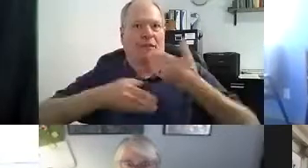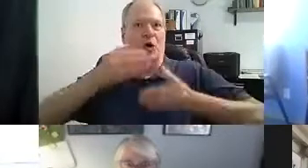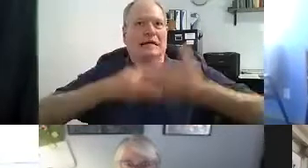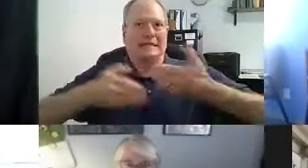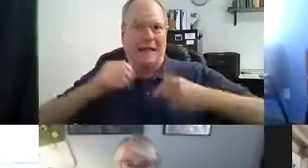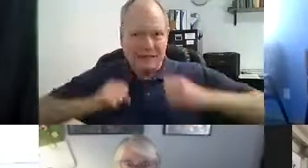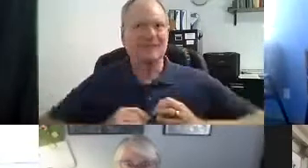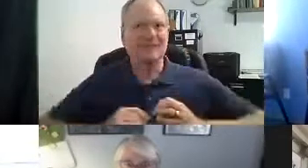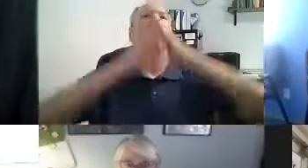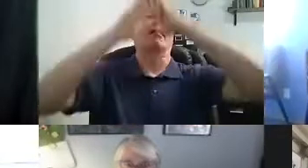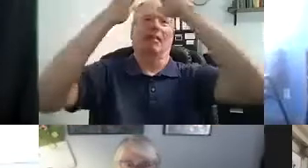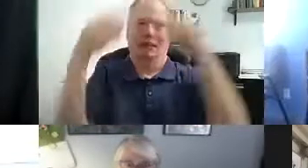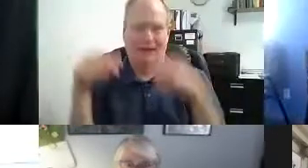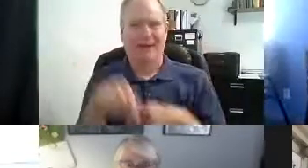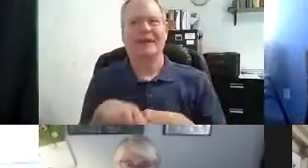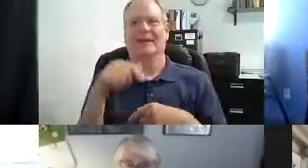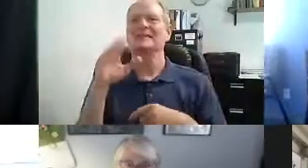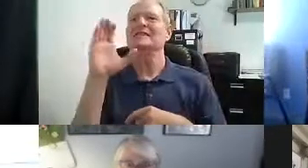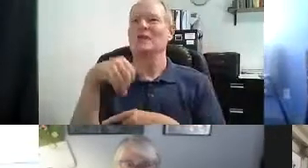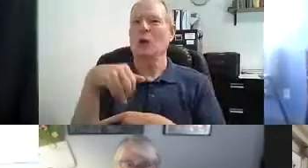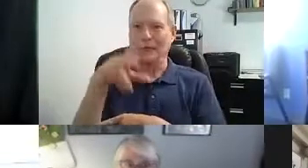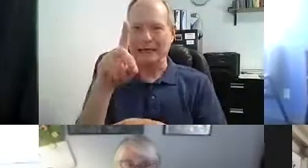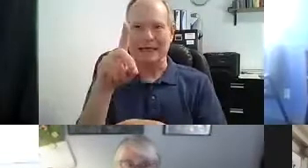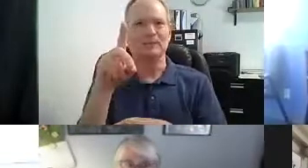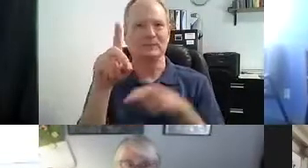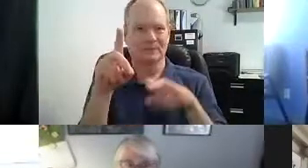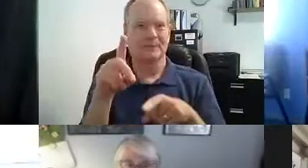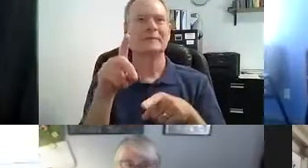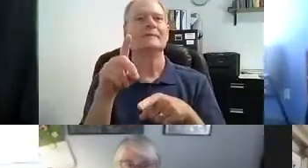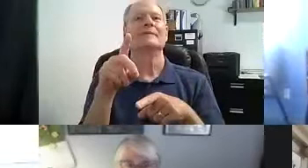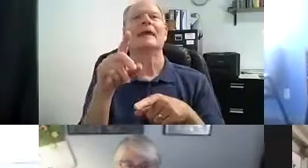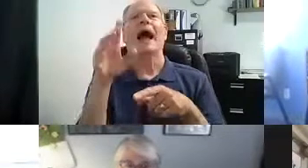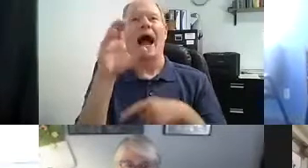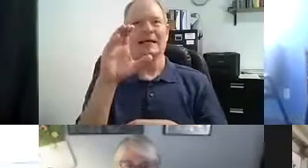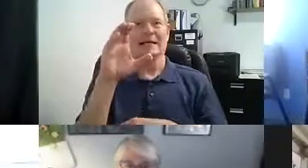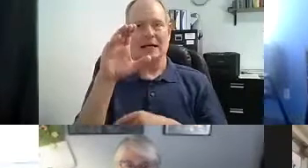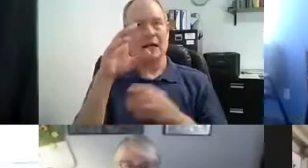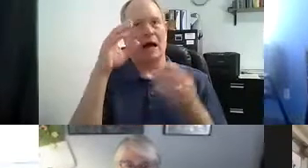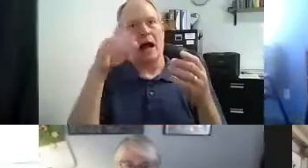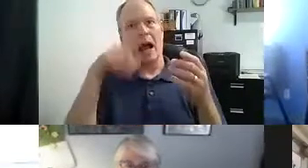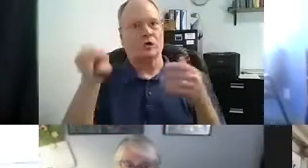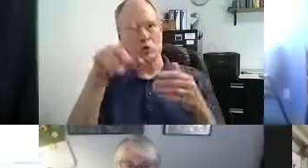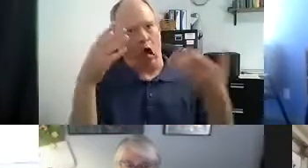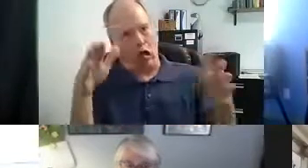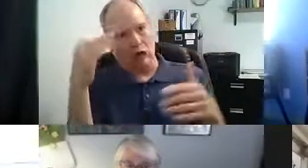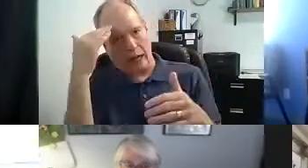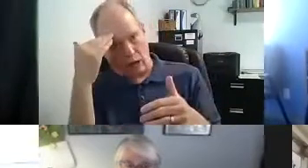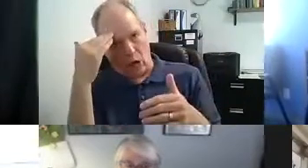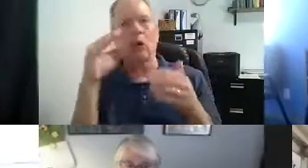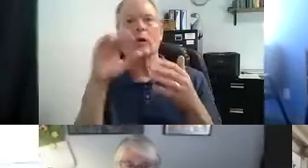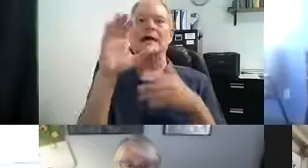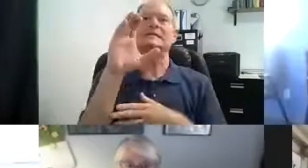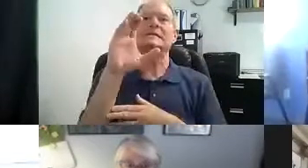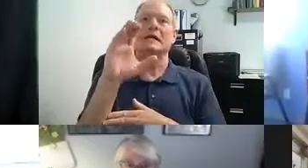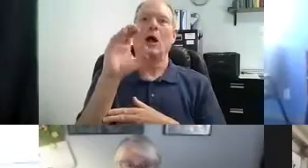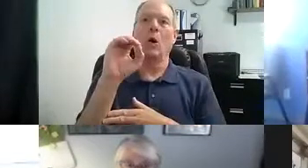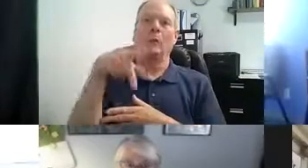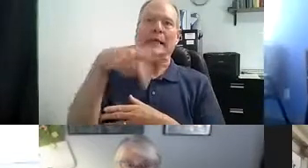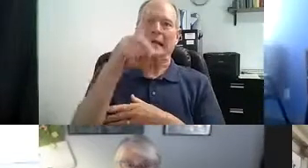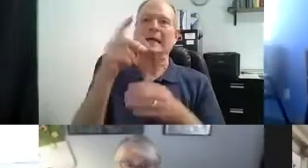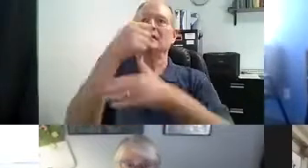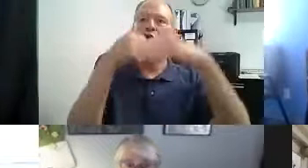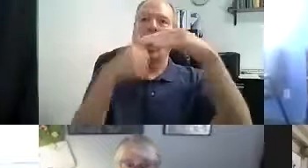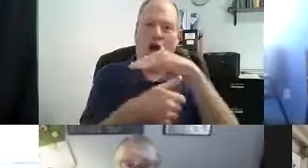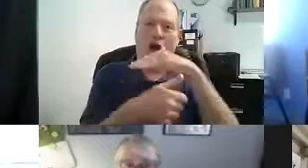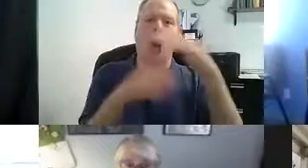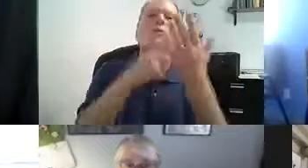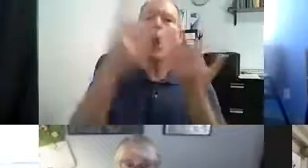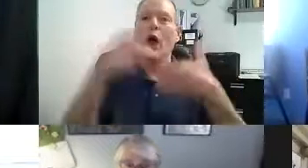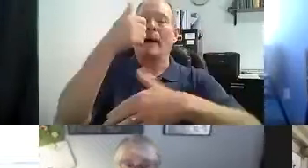the process establishing COPD. Any you may also know that the COPD is a program